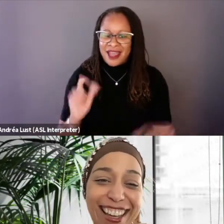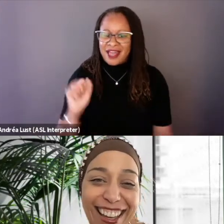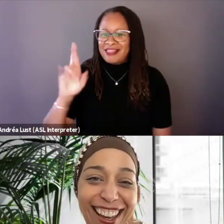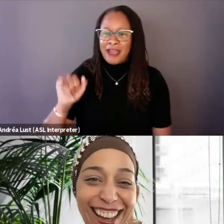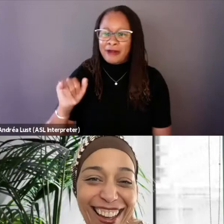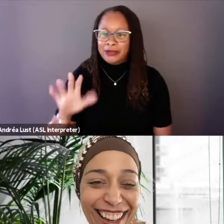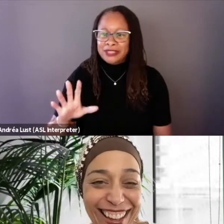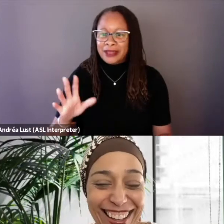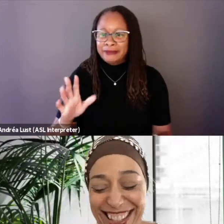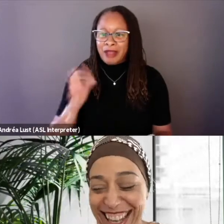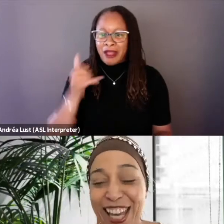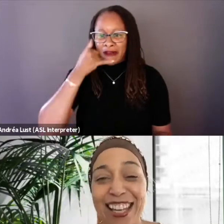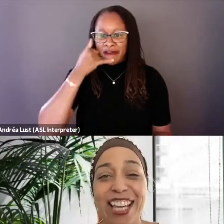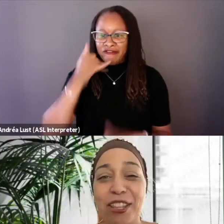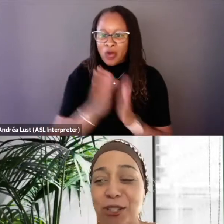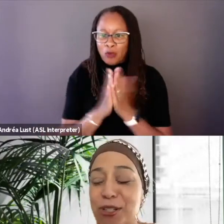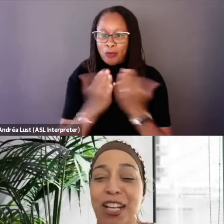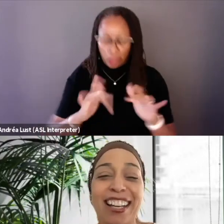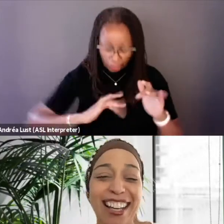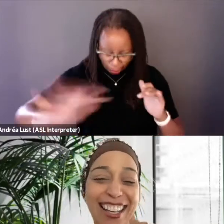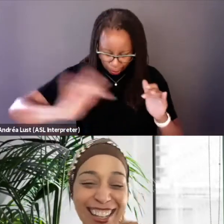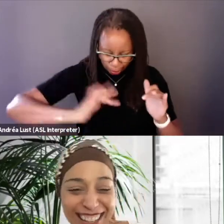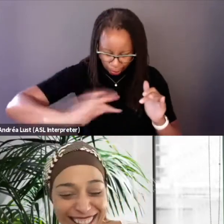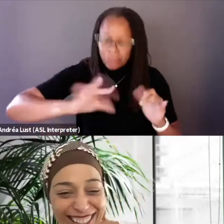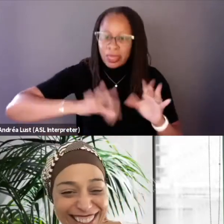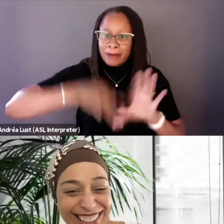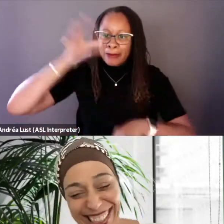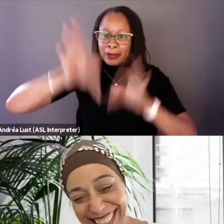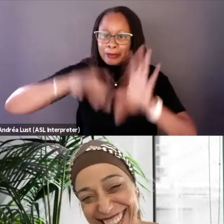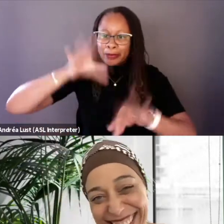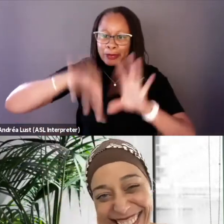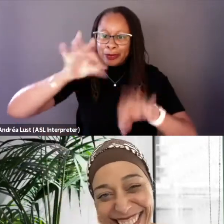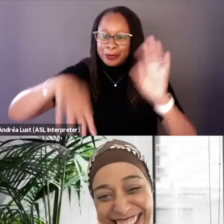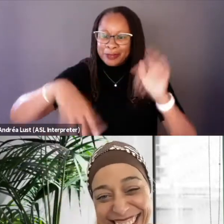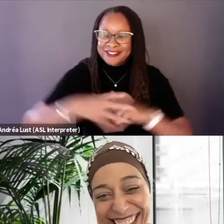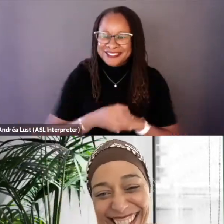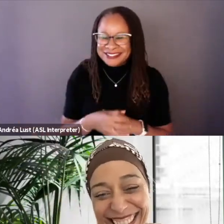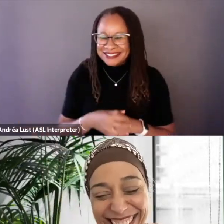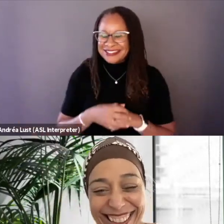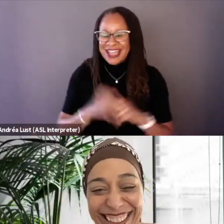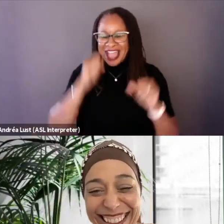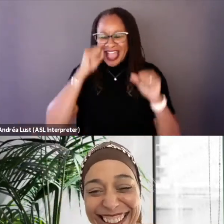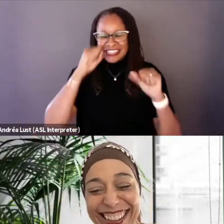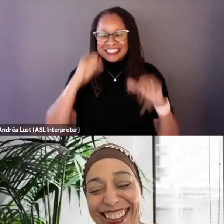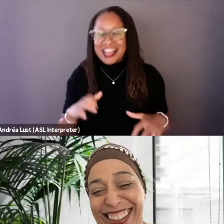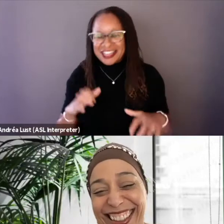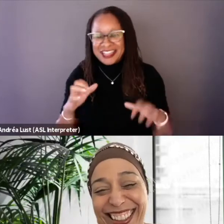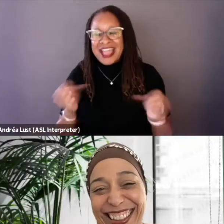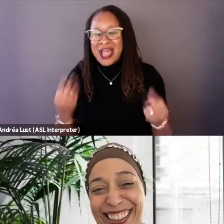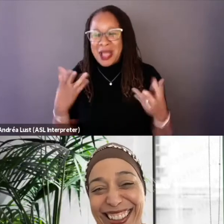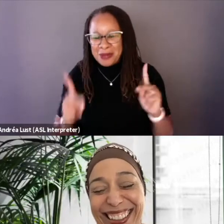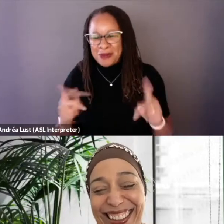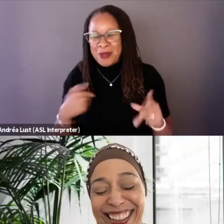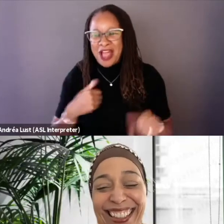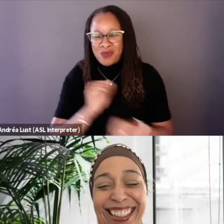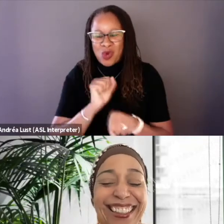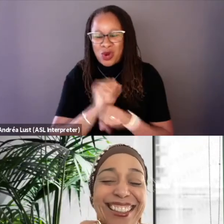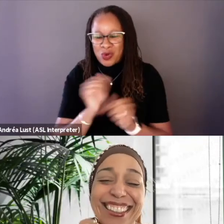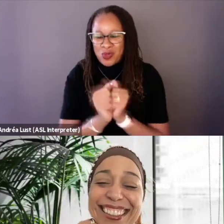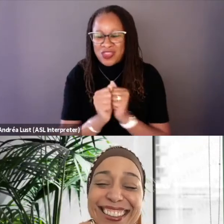(Eric, Larry and Jana laugh) Tell the truth. We joked about that, it is shocking how many people I've worked with when they come in, I go, Hey, how's it going?